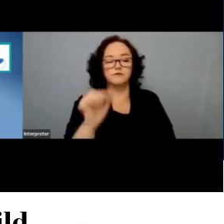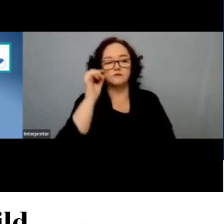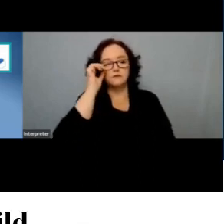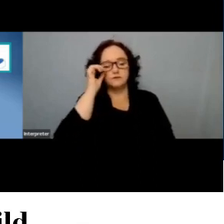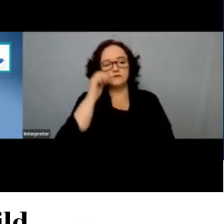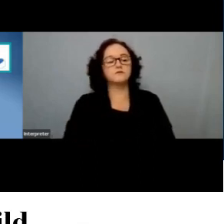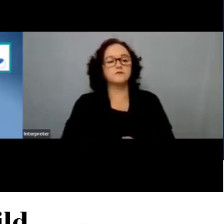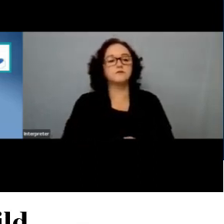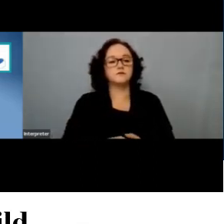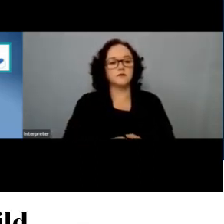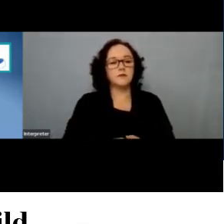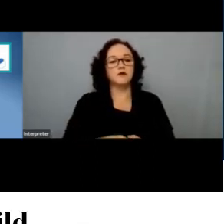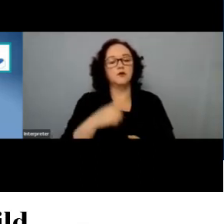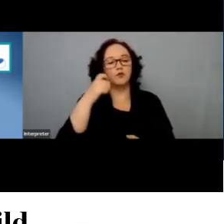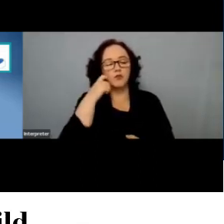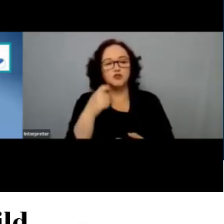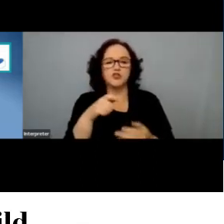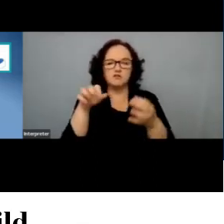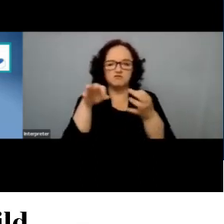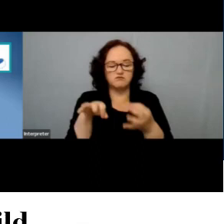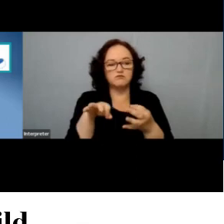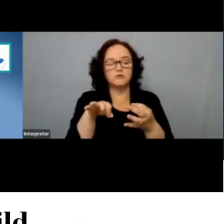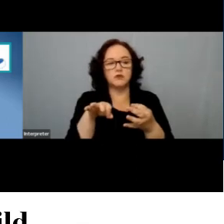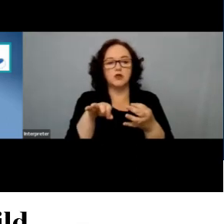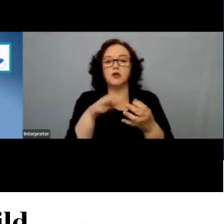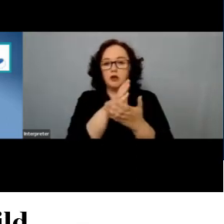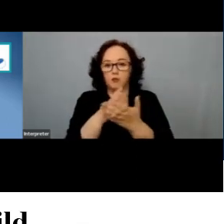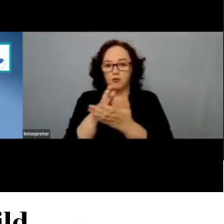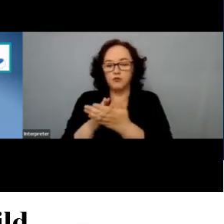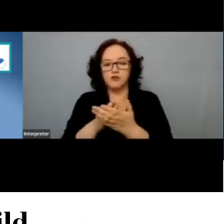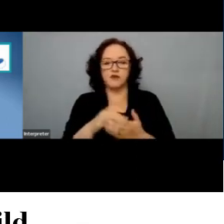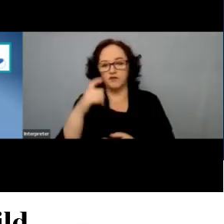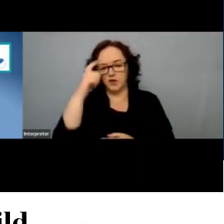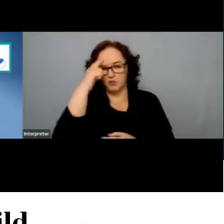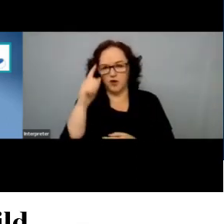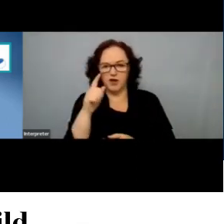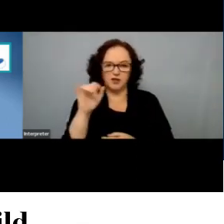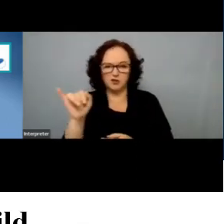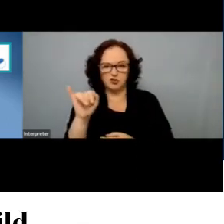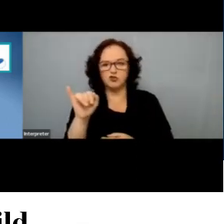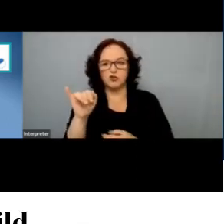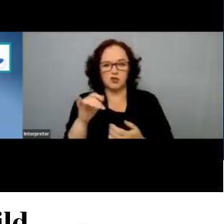talked about the components of a brain injury, screening and identification. And now I'll talk about training and